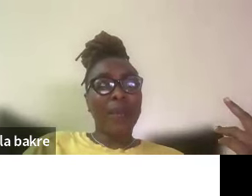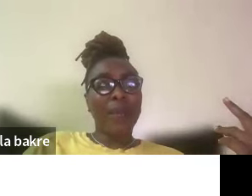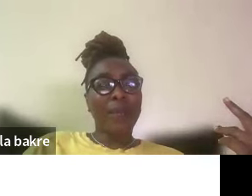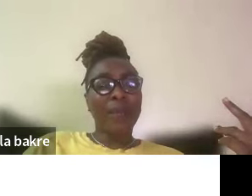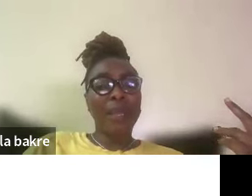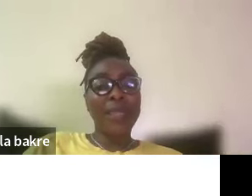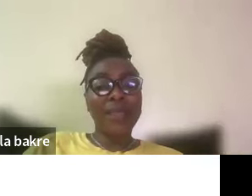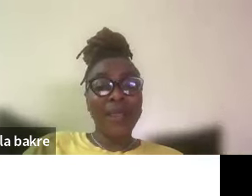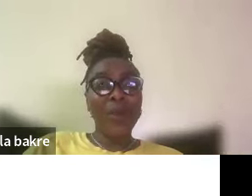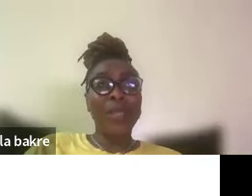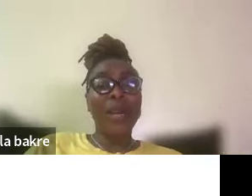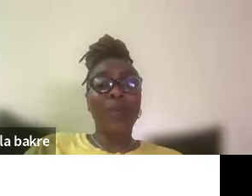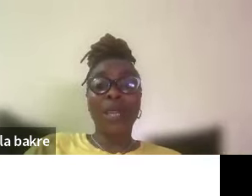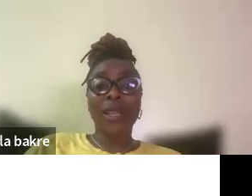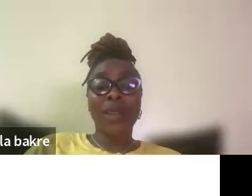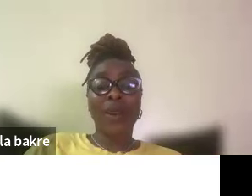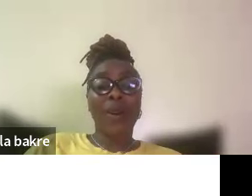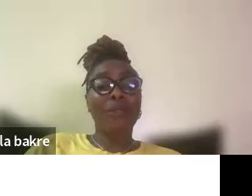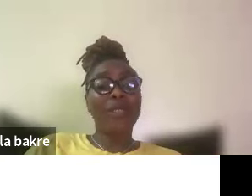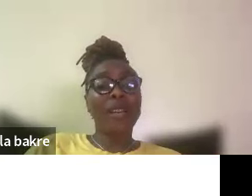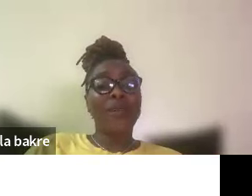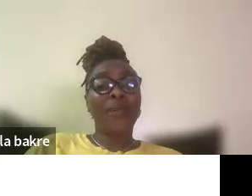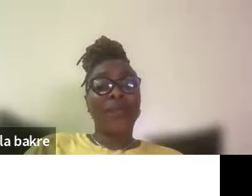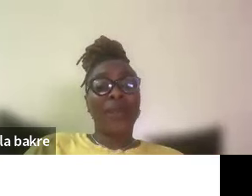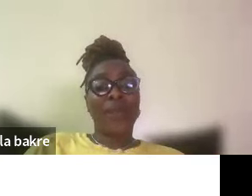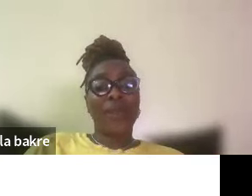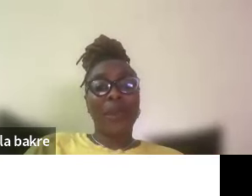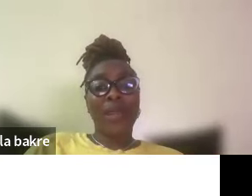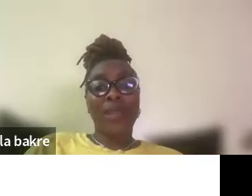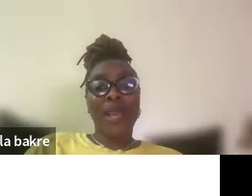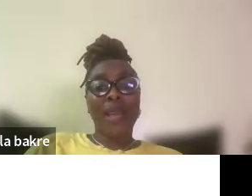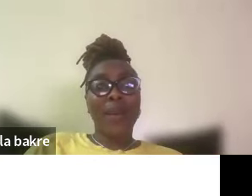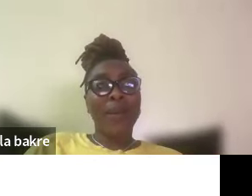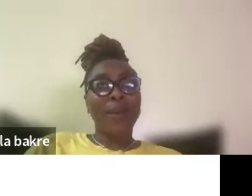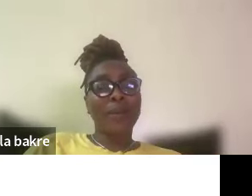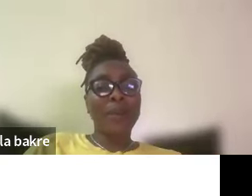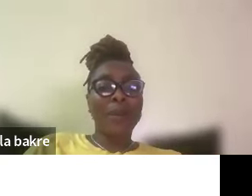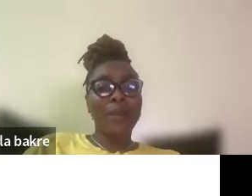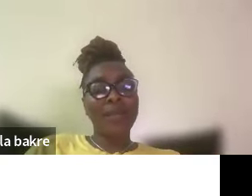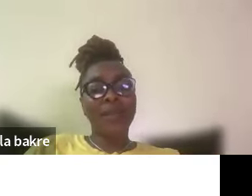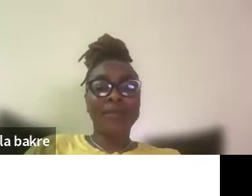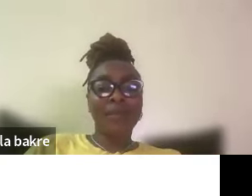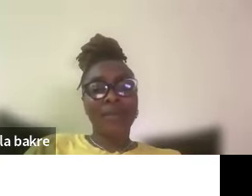sola bakre: blessing! Who is our project officer you met? Who am I missing?